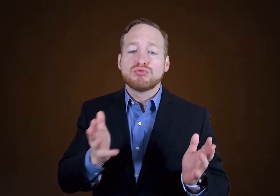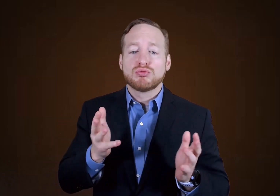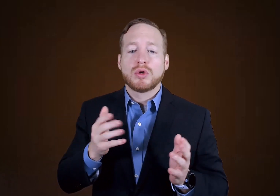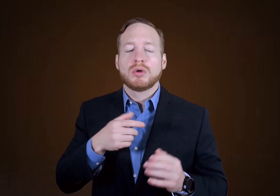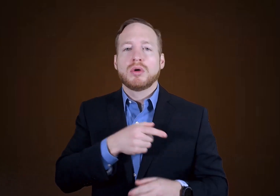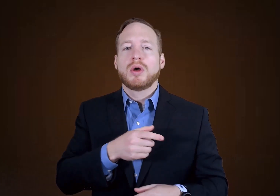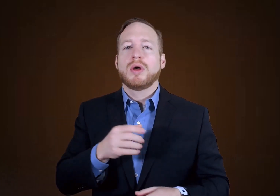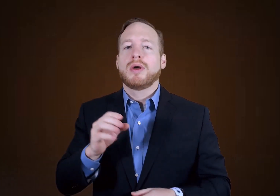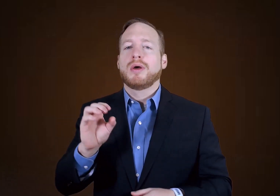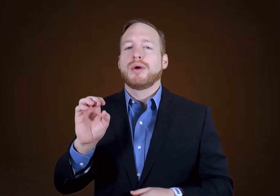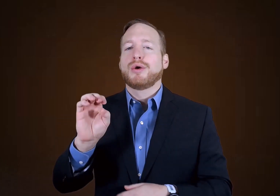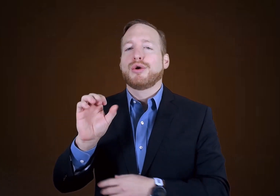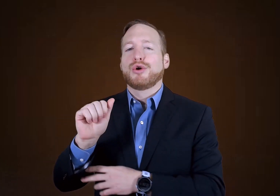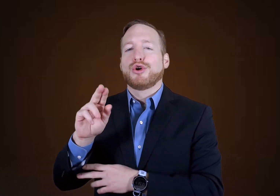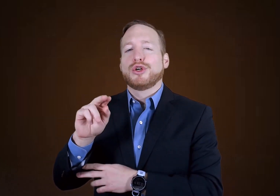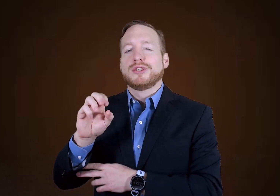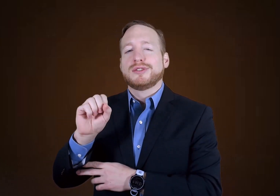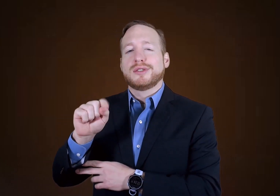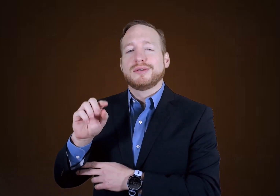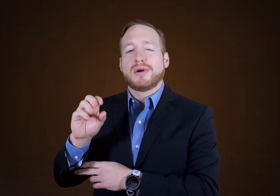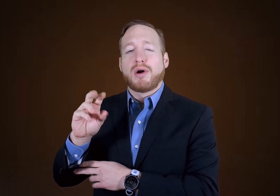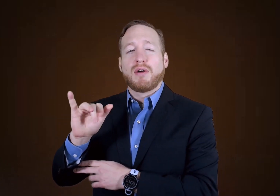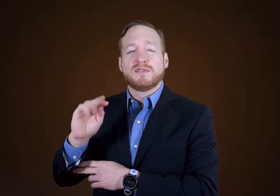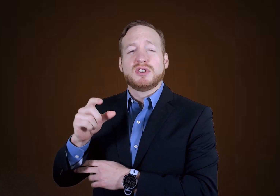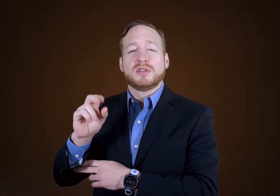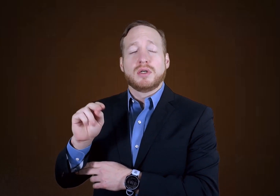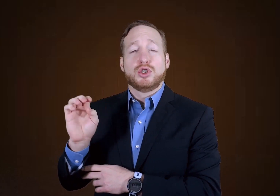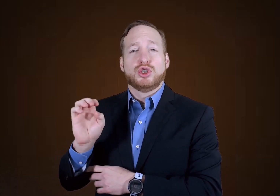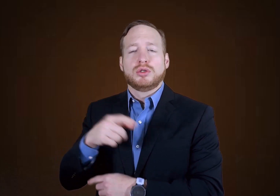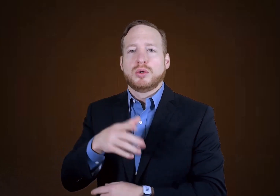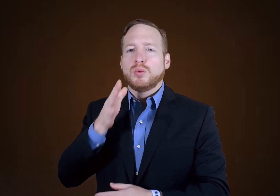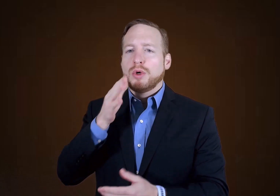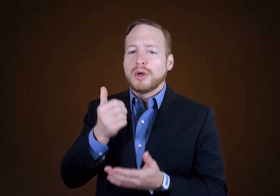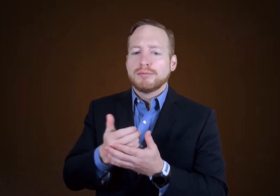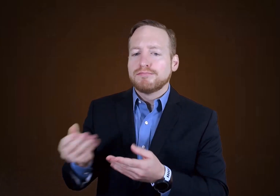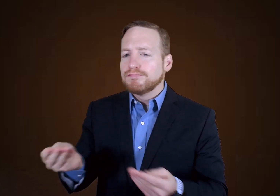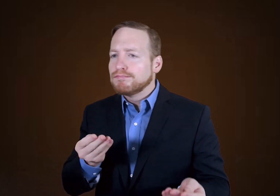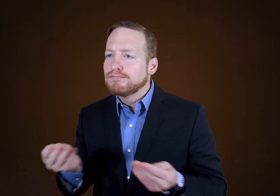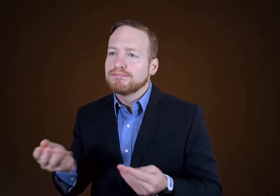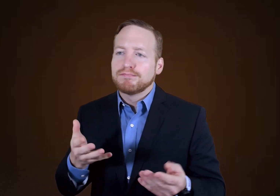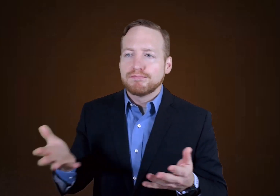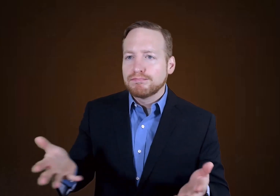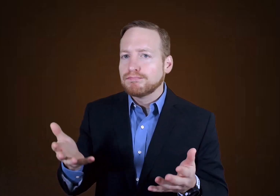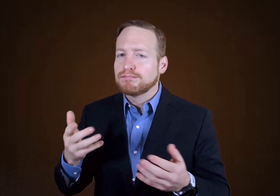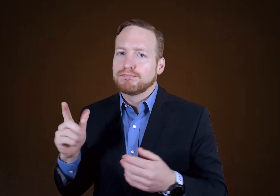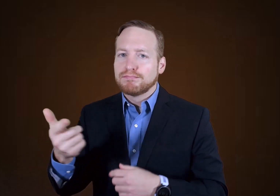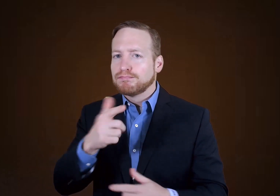it'll be an opportunity for you to socialize a bit and Earnest Covington will help to